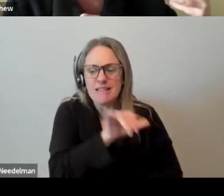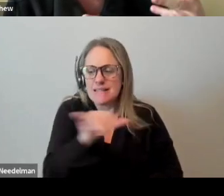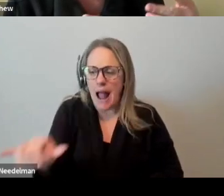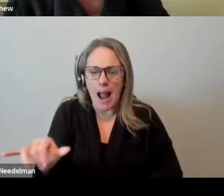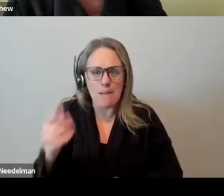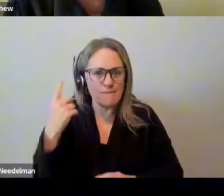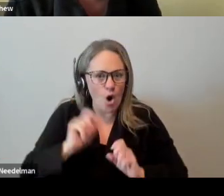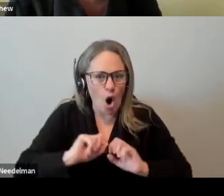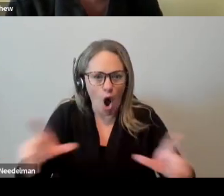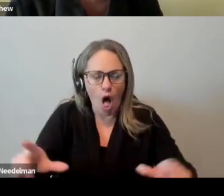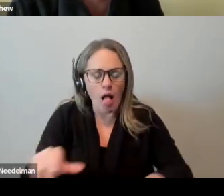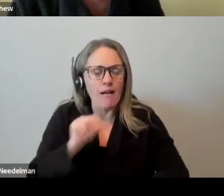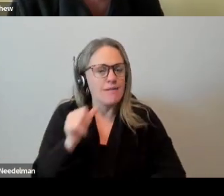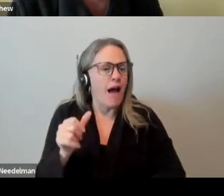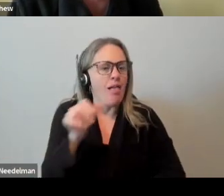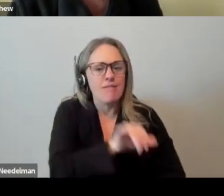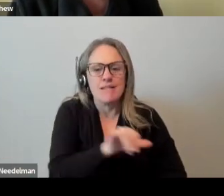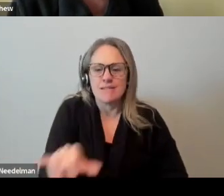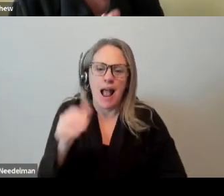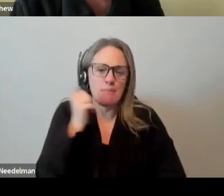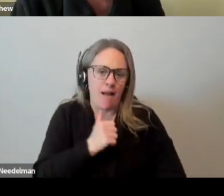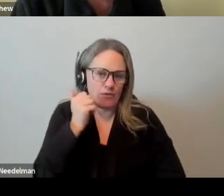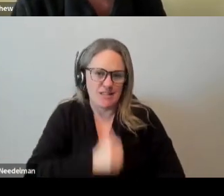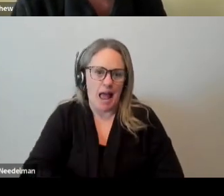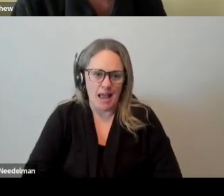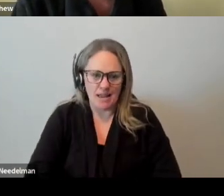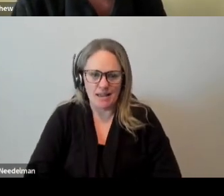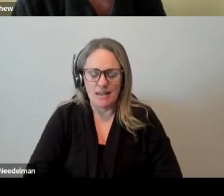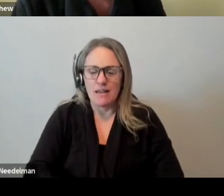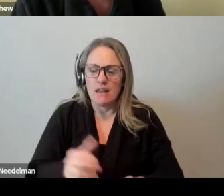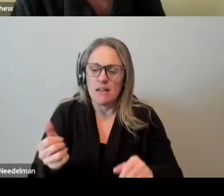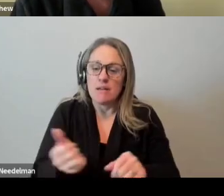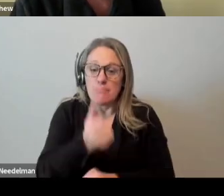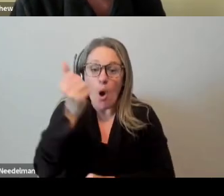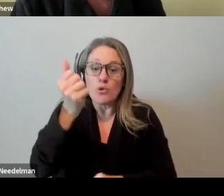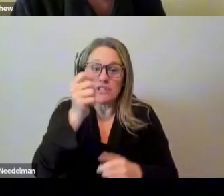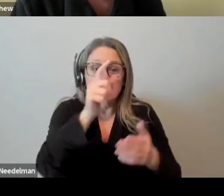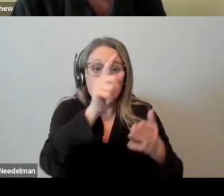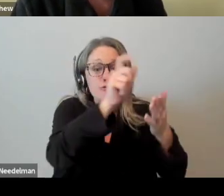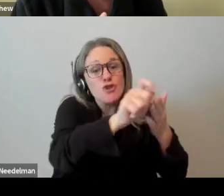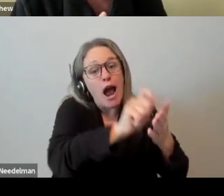that are really hard to account for in some of this. And most tech research about disability is also really